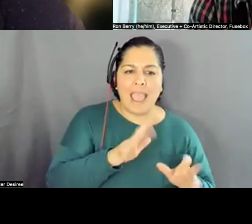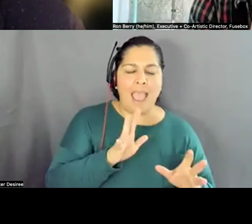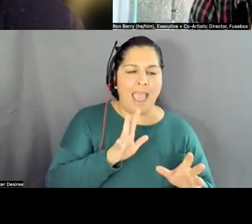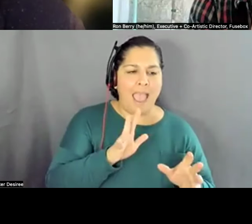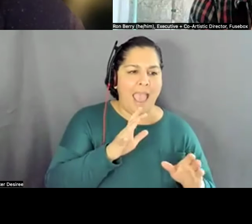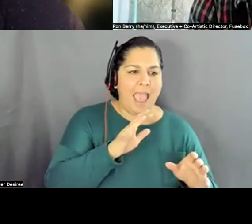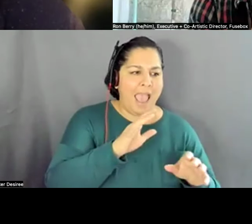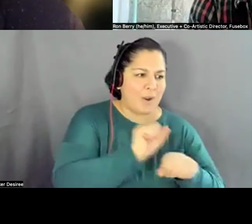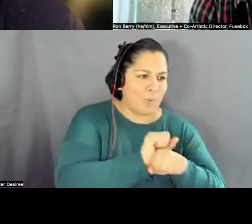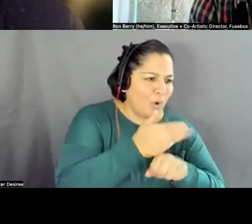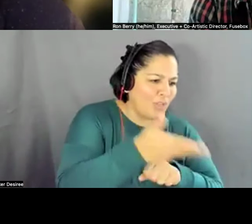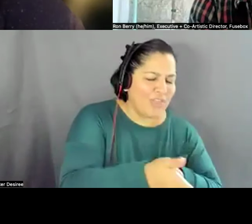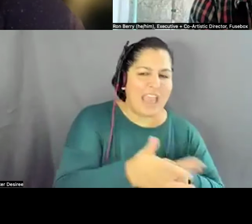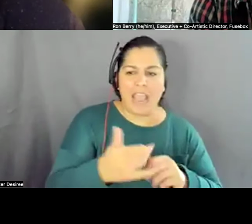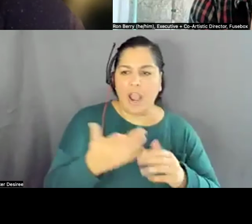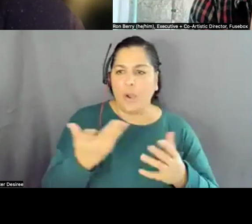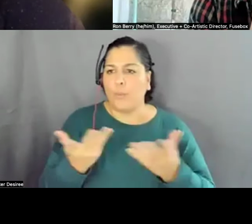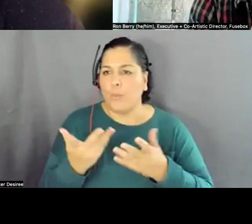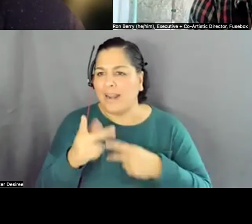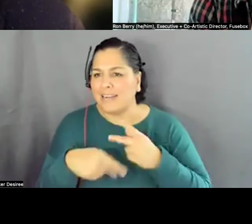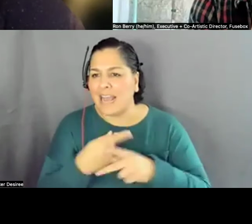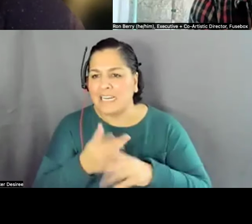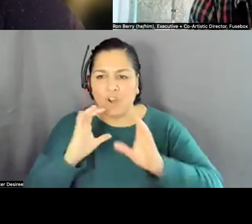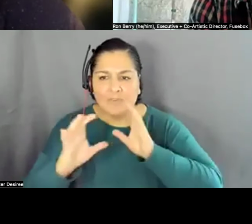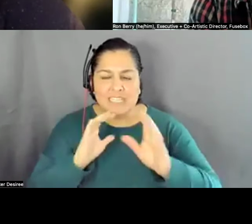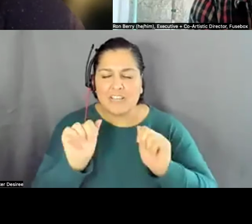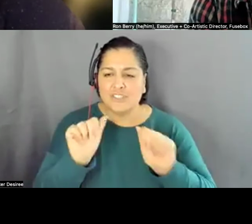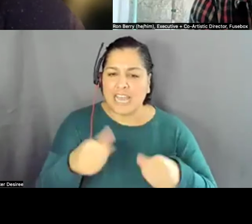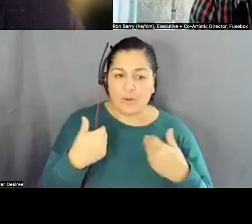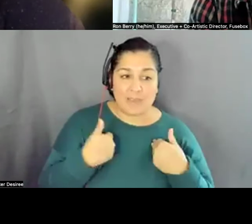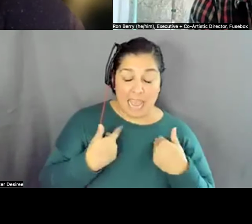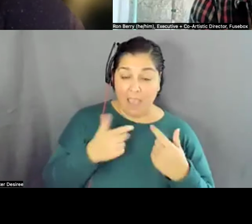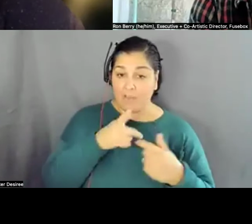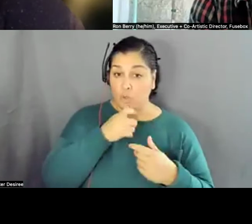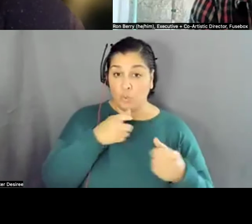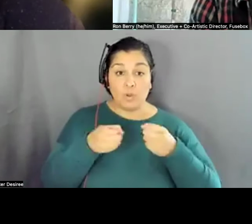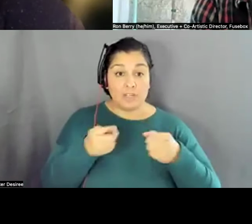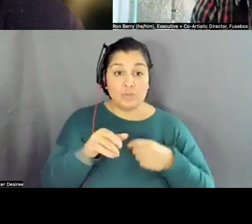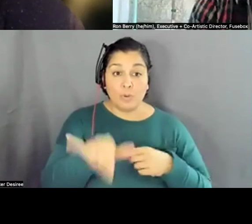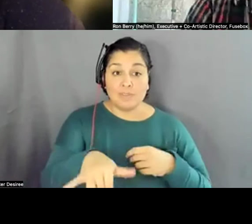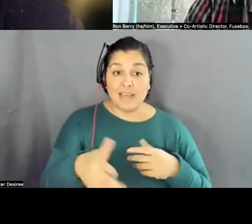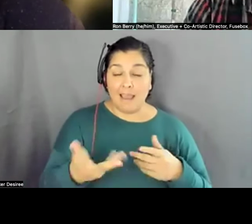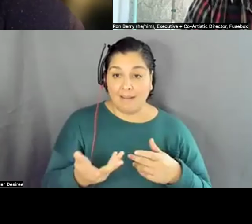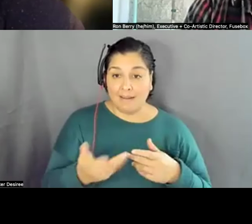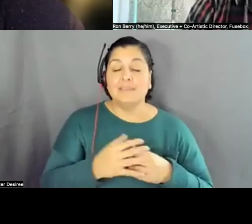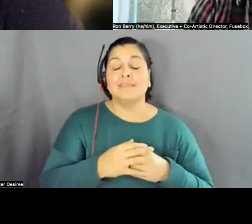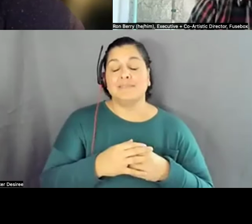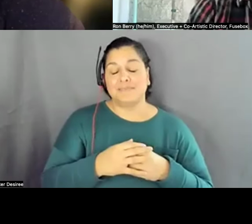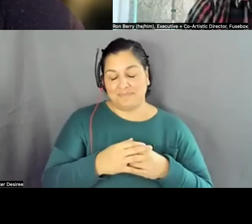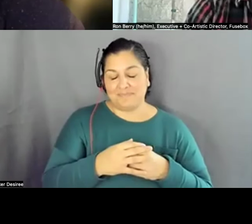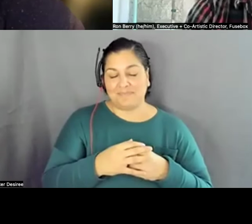In public spaces? And who gets to control that? Right. So, you know,